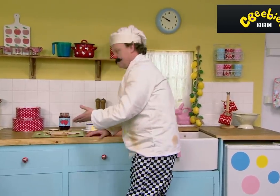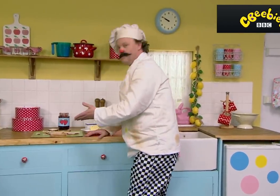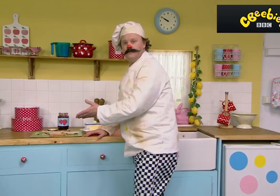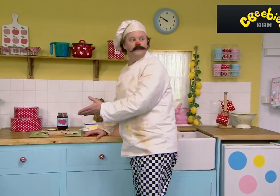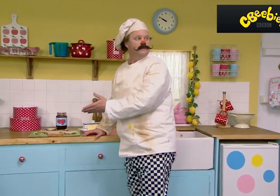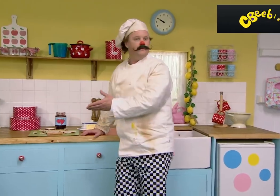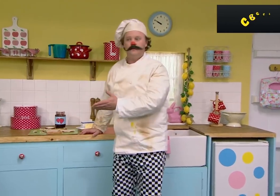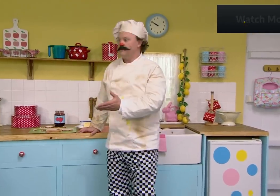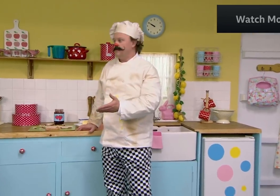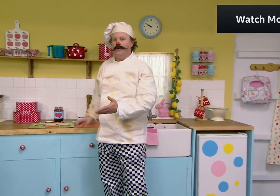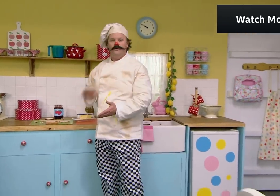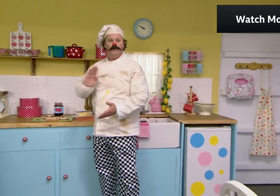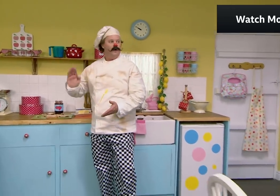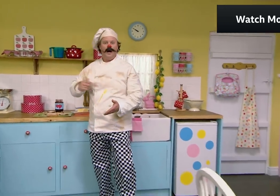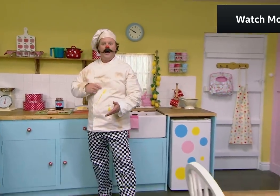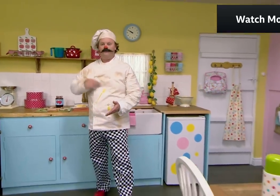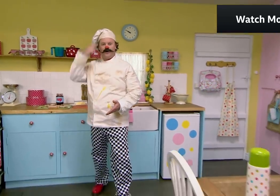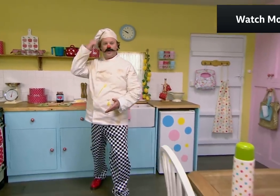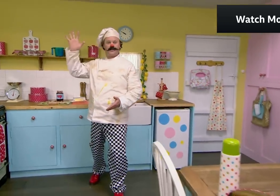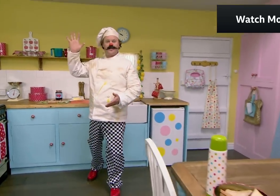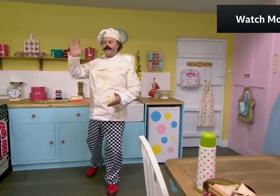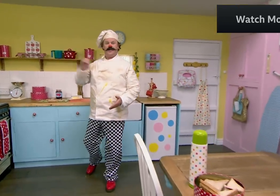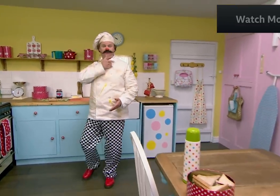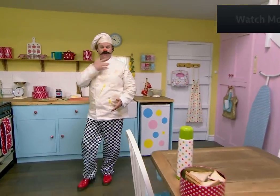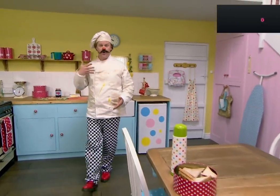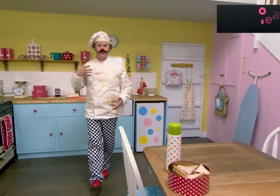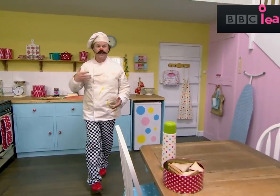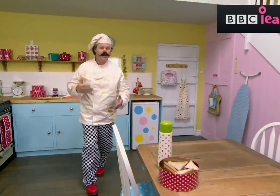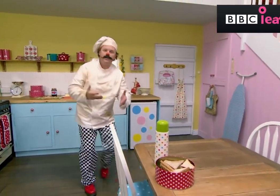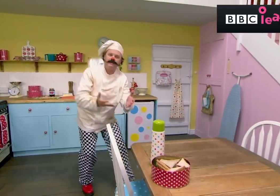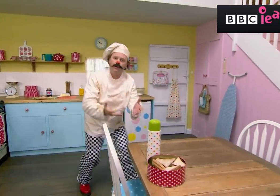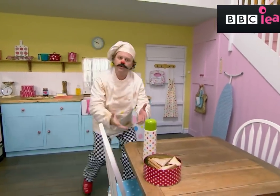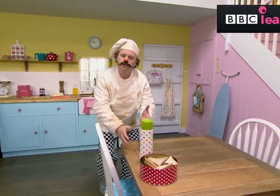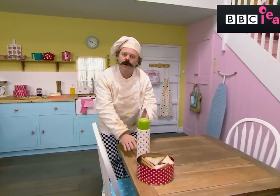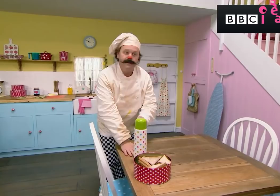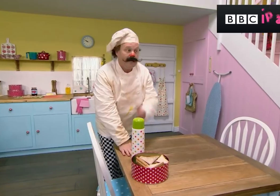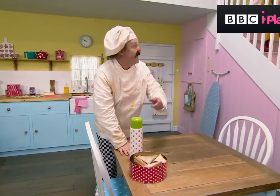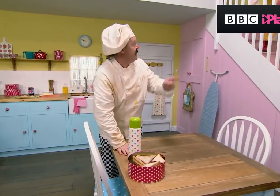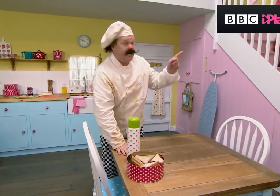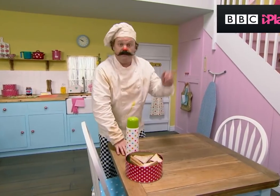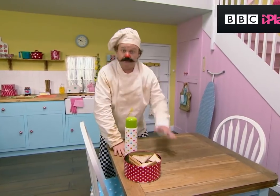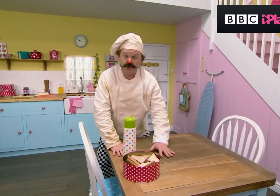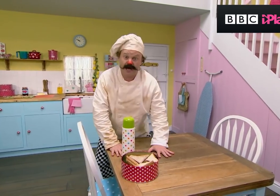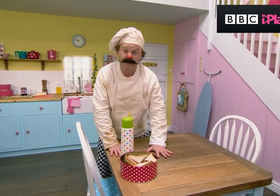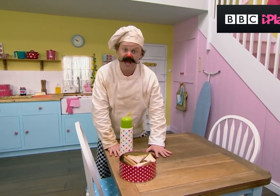why where's the fruit oh no i forgot their fruit what am i going to do and here comes mr tumble